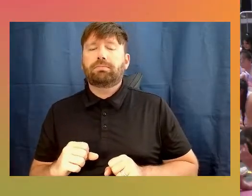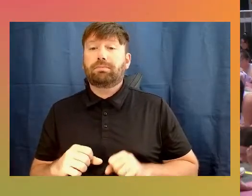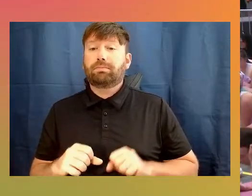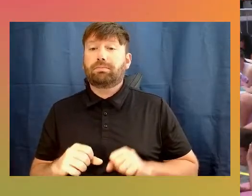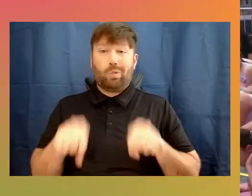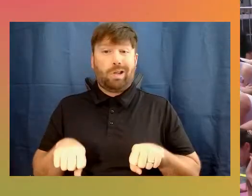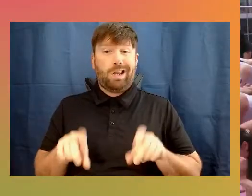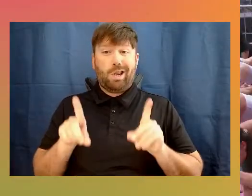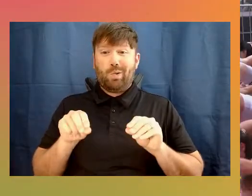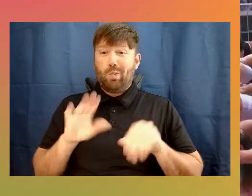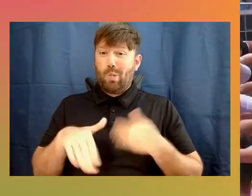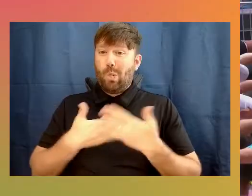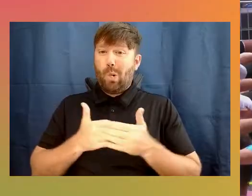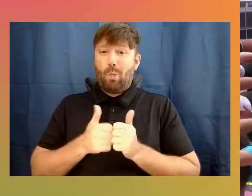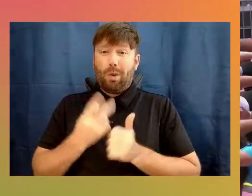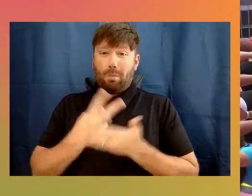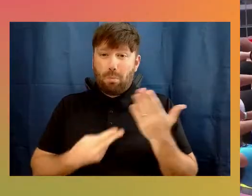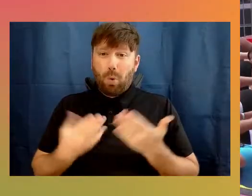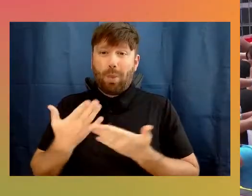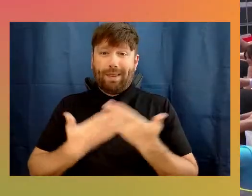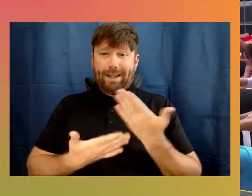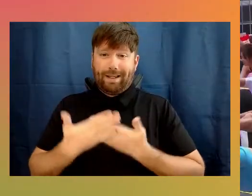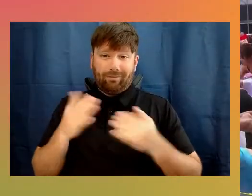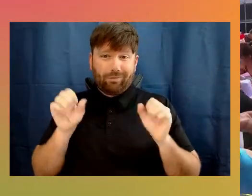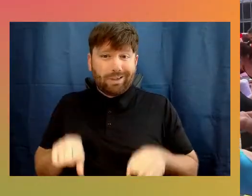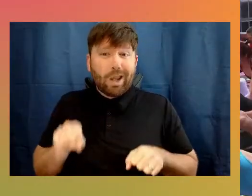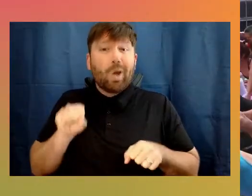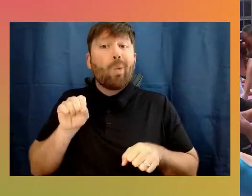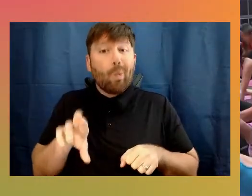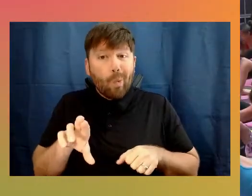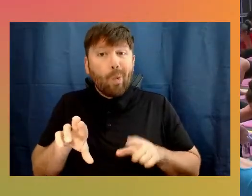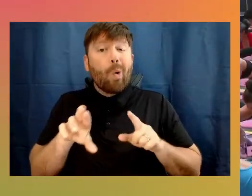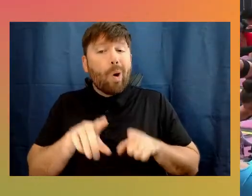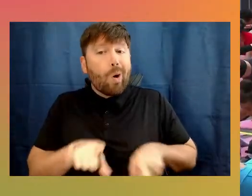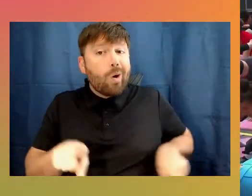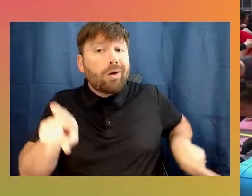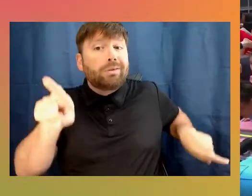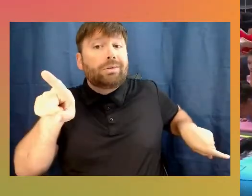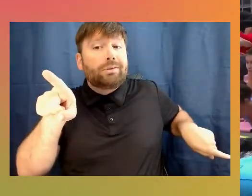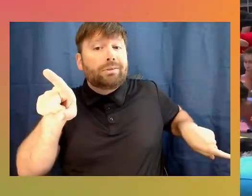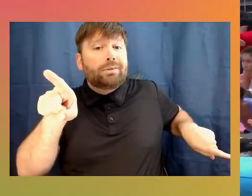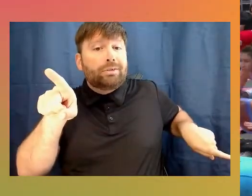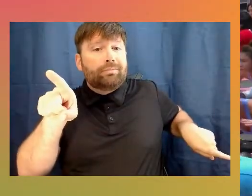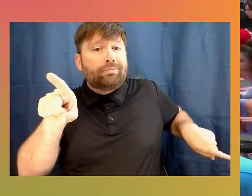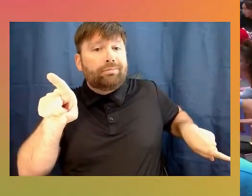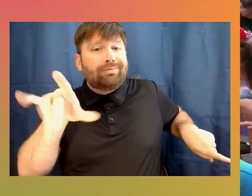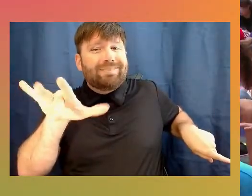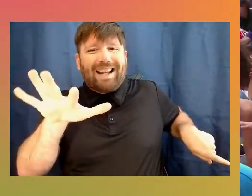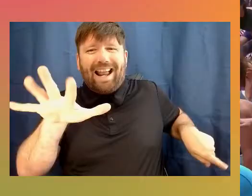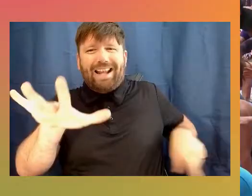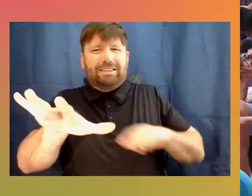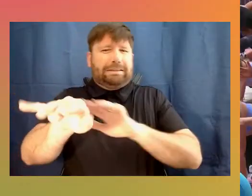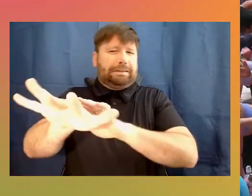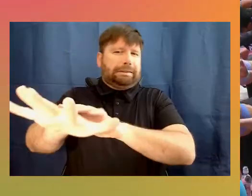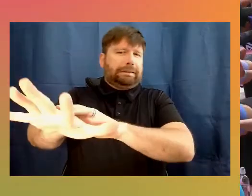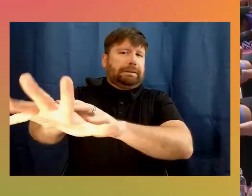THE TOES POINTING BACK DOWN.